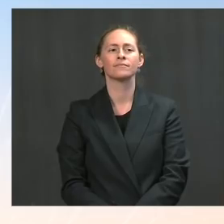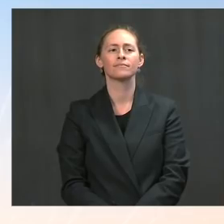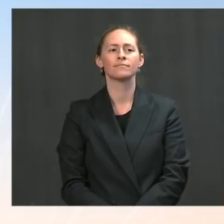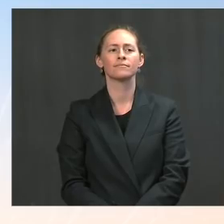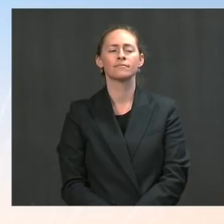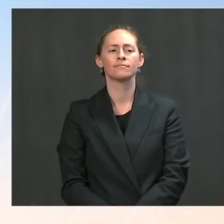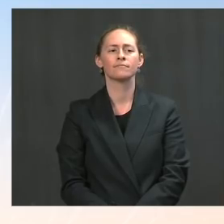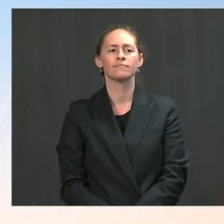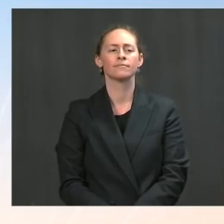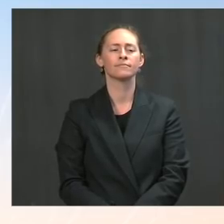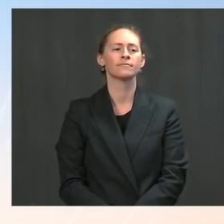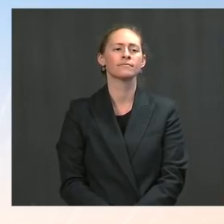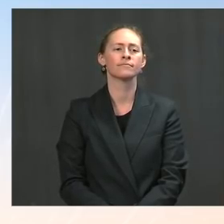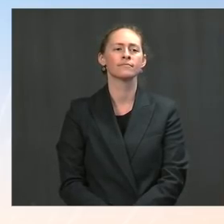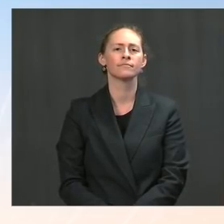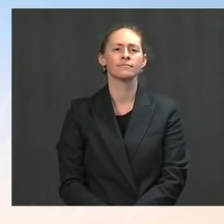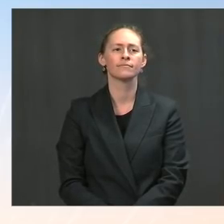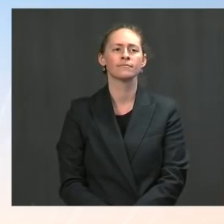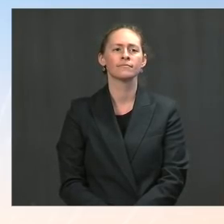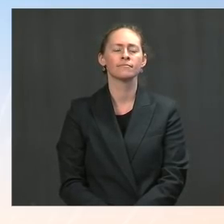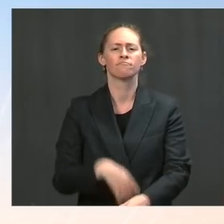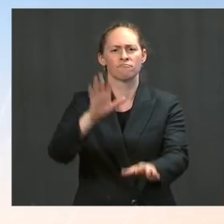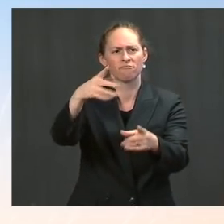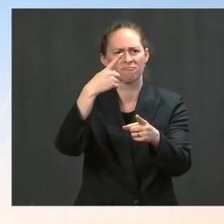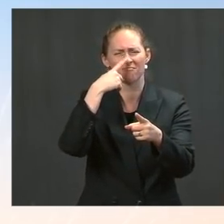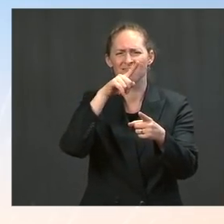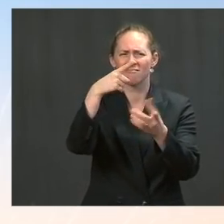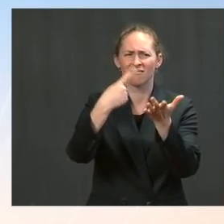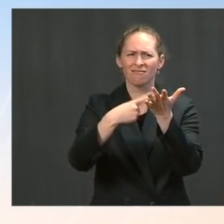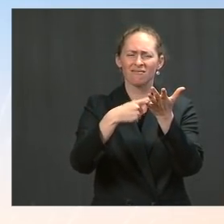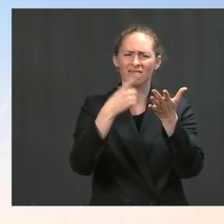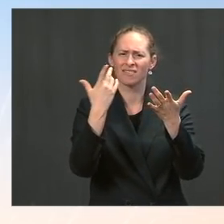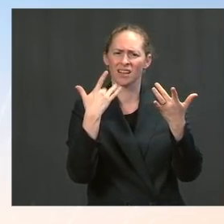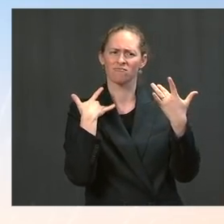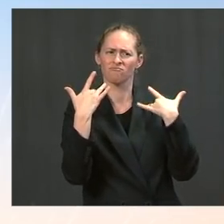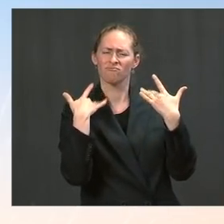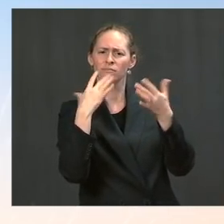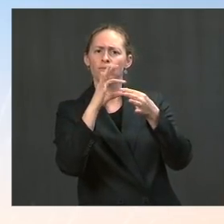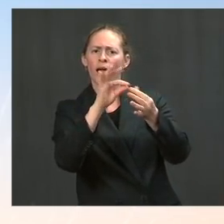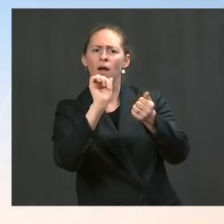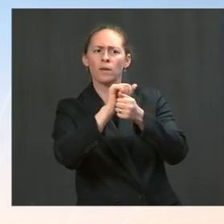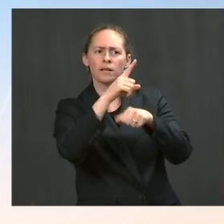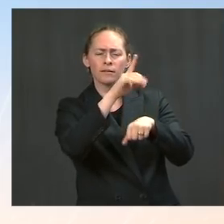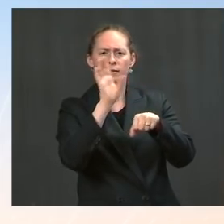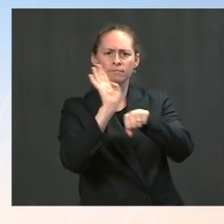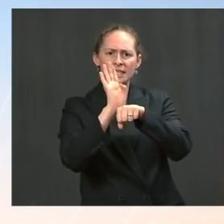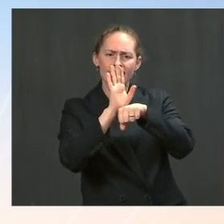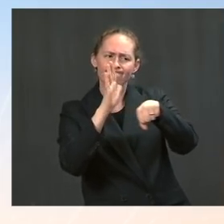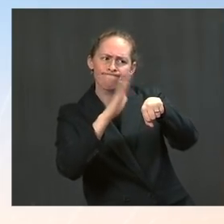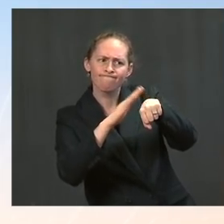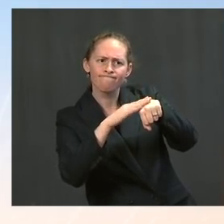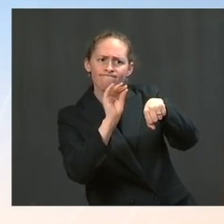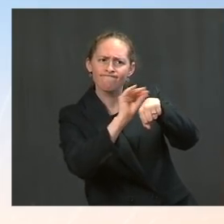about the Hong Kong business advisory, and the latest sanctions and what triggered those? And also, there have been reports that Wendy Sherman